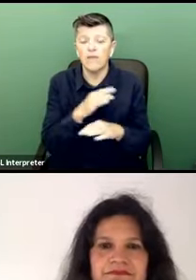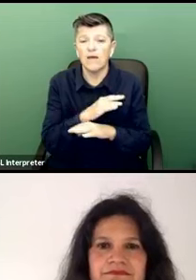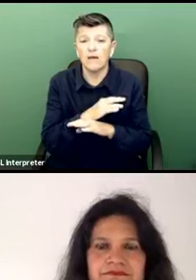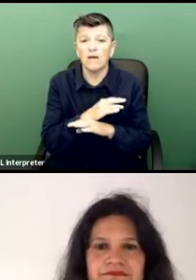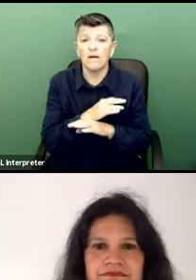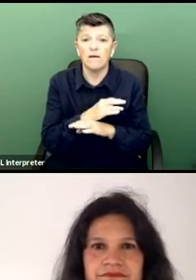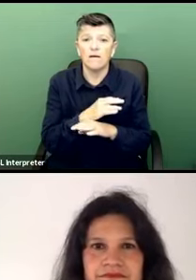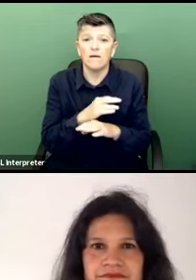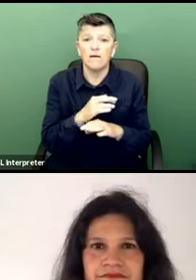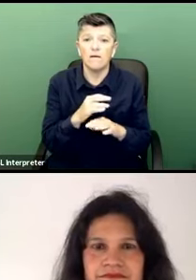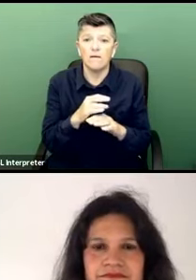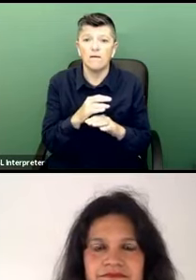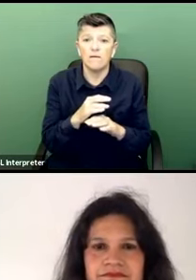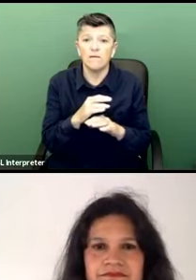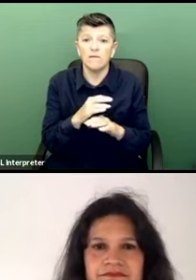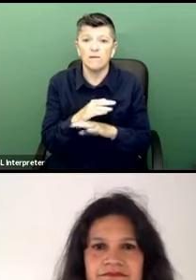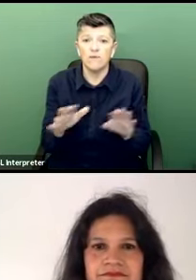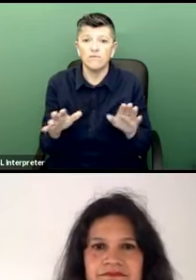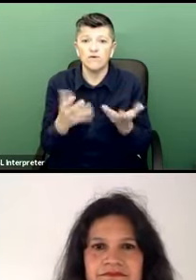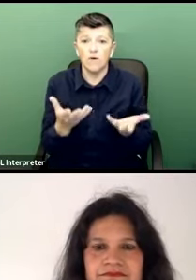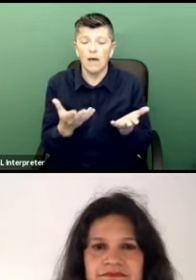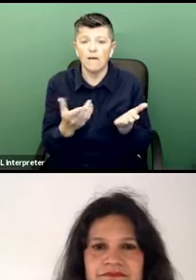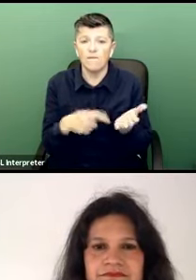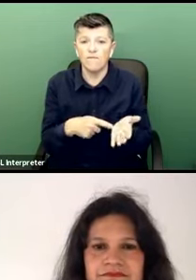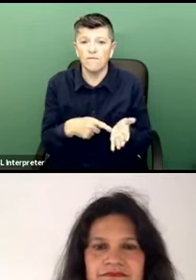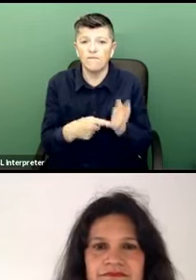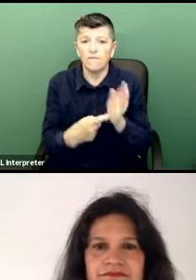some other kind of way and then making sure